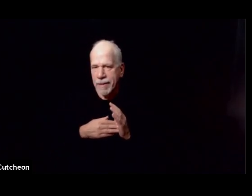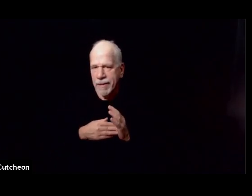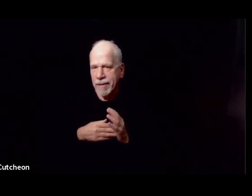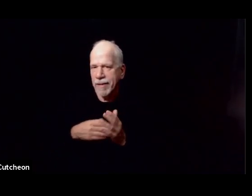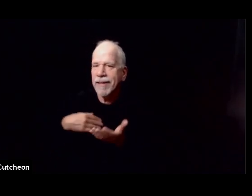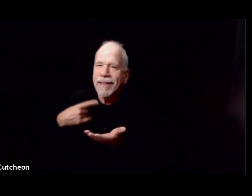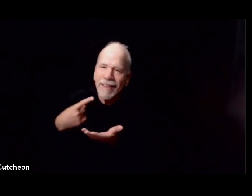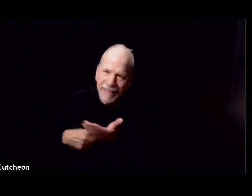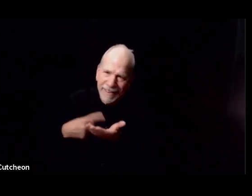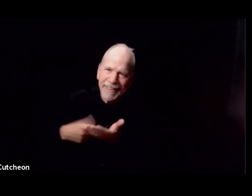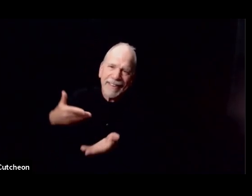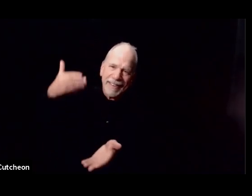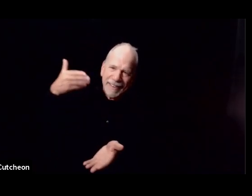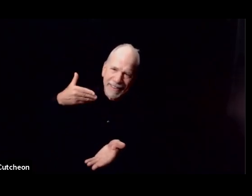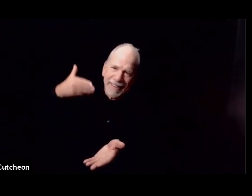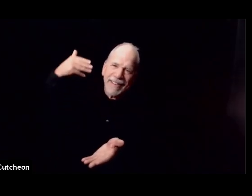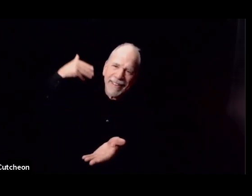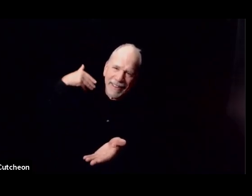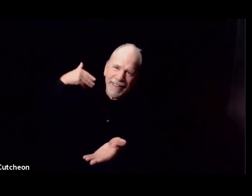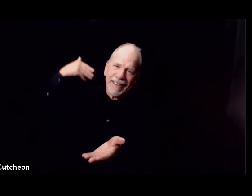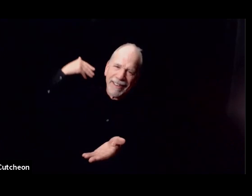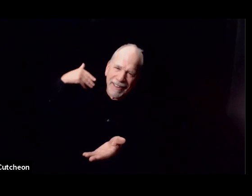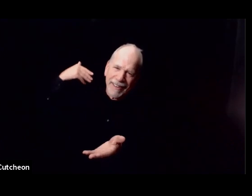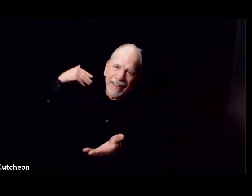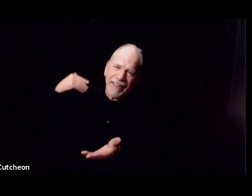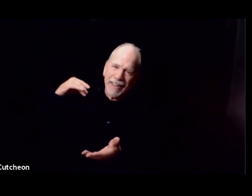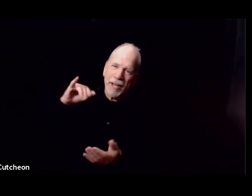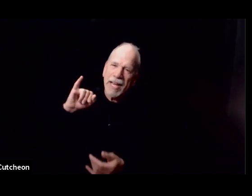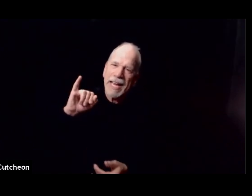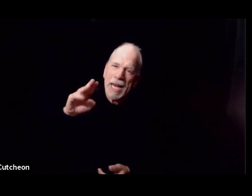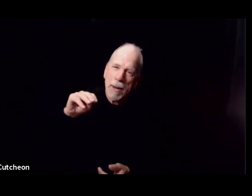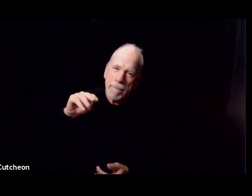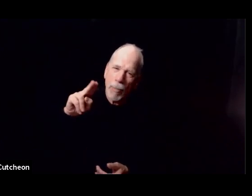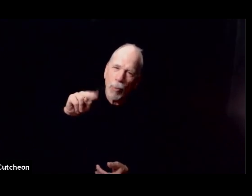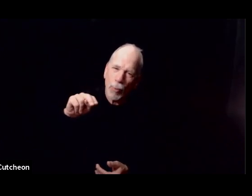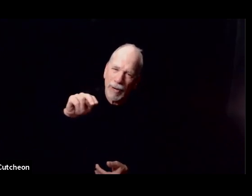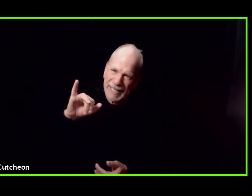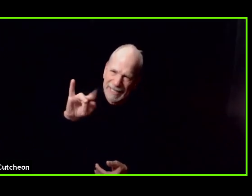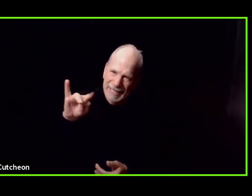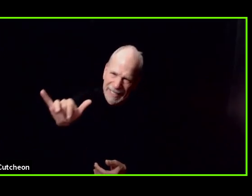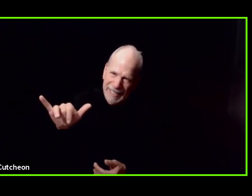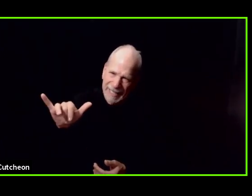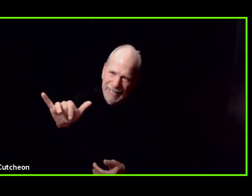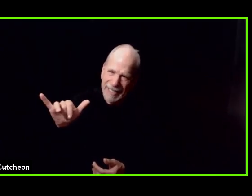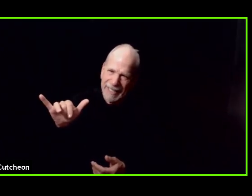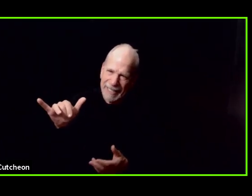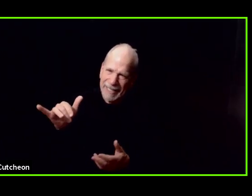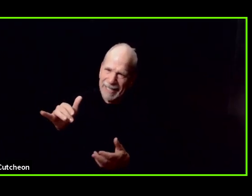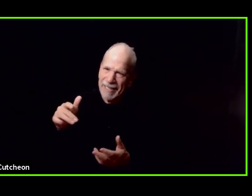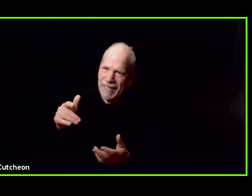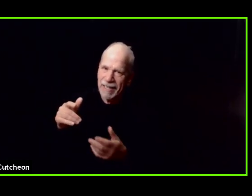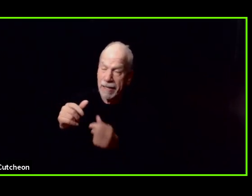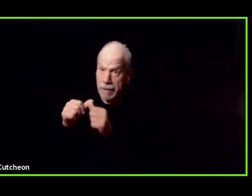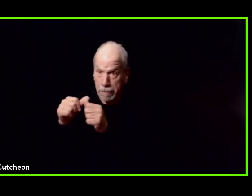and we don't know enough about how long it lasts with this particular virus we think